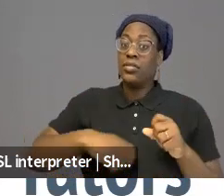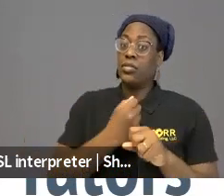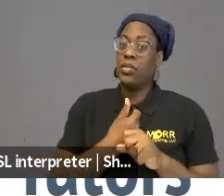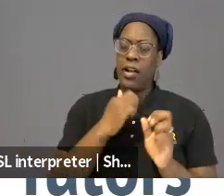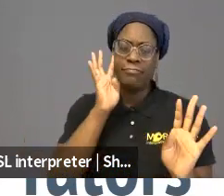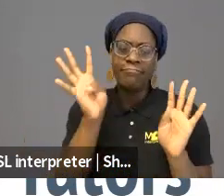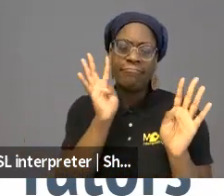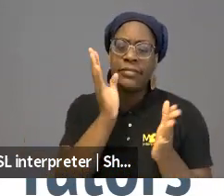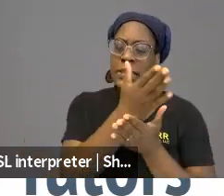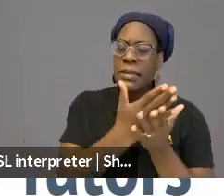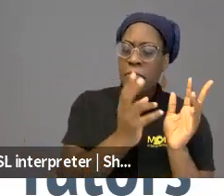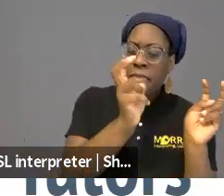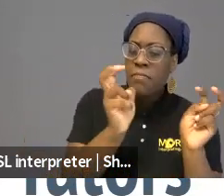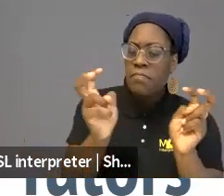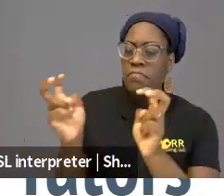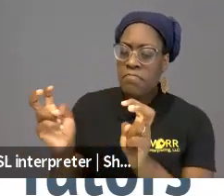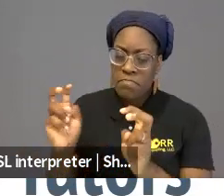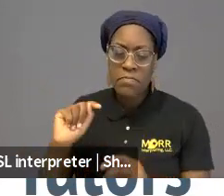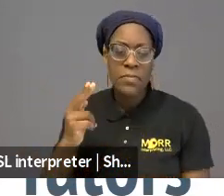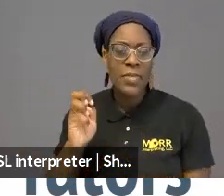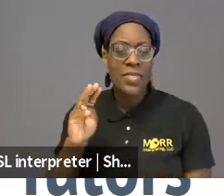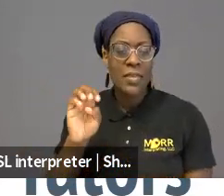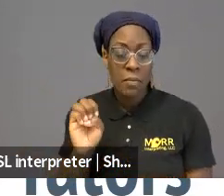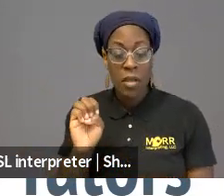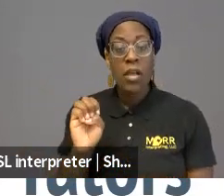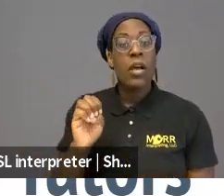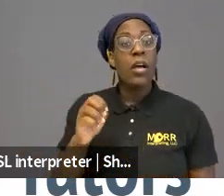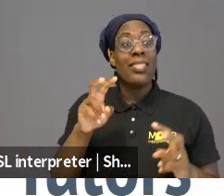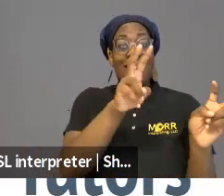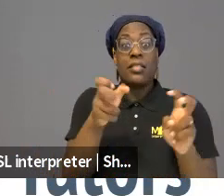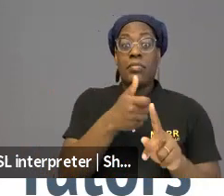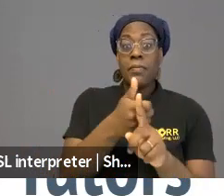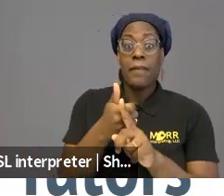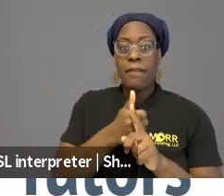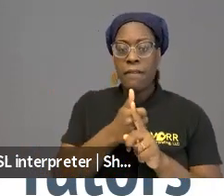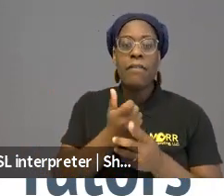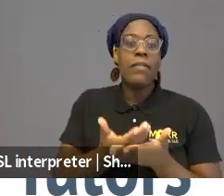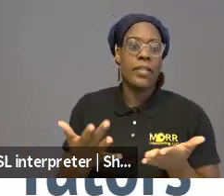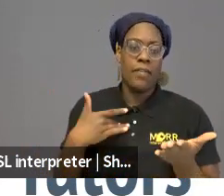could use help with, especially because last fall I had more teaching responsibilities